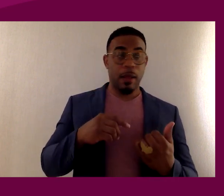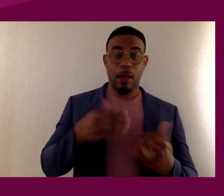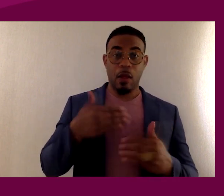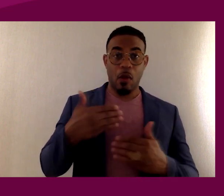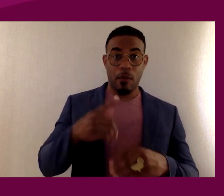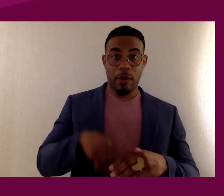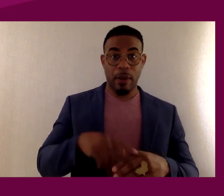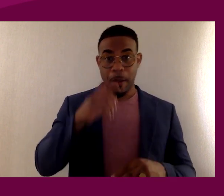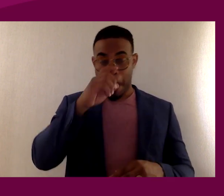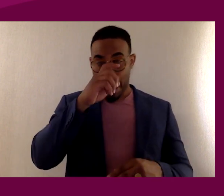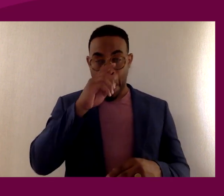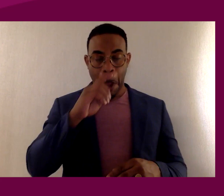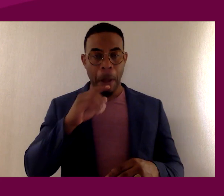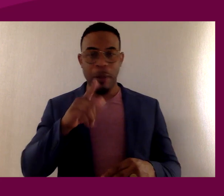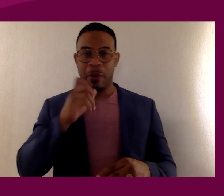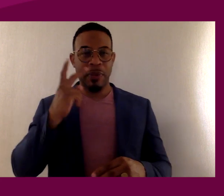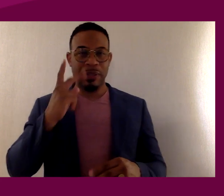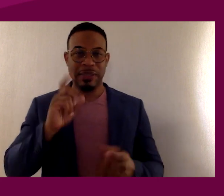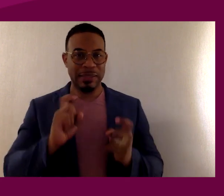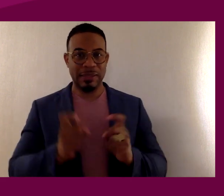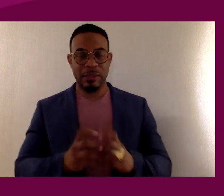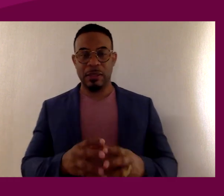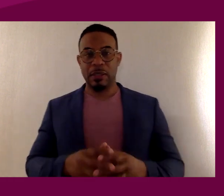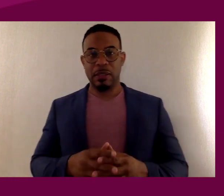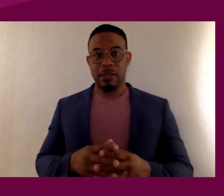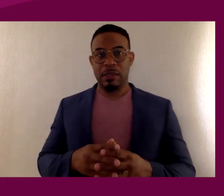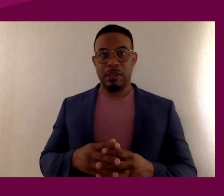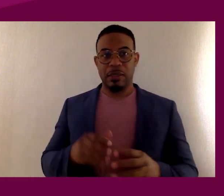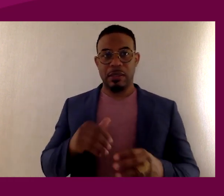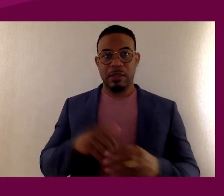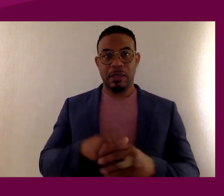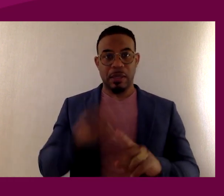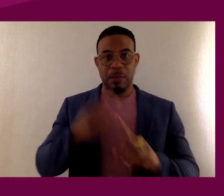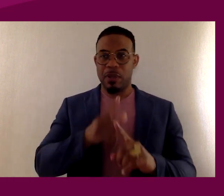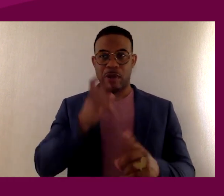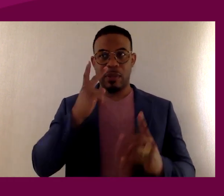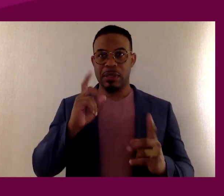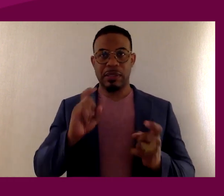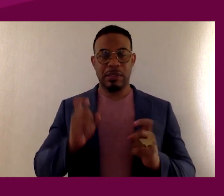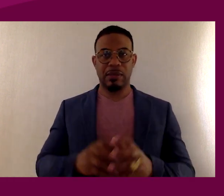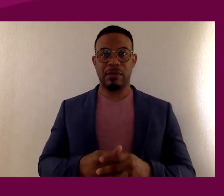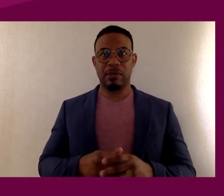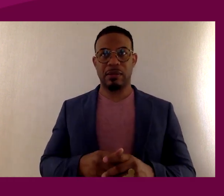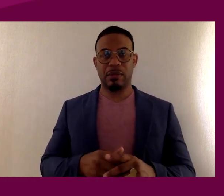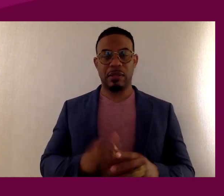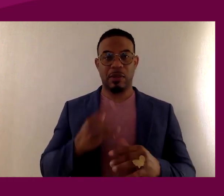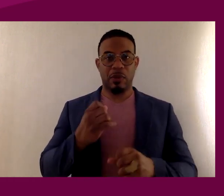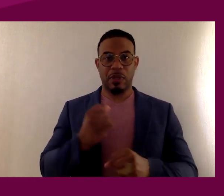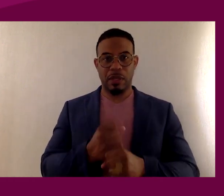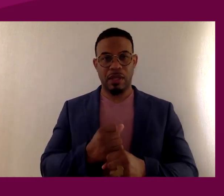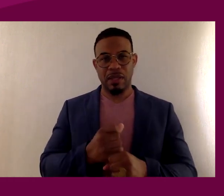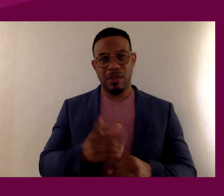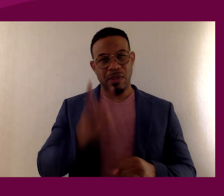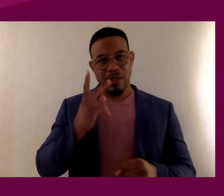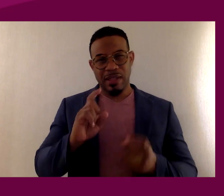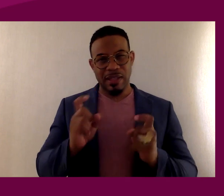When you go back and look over time, you don't see changes in a month, you don't see changes